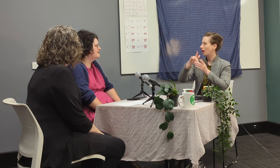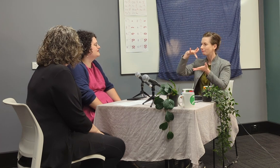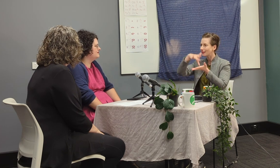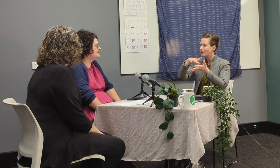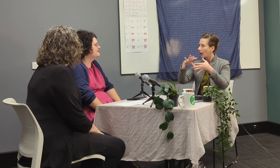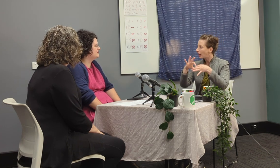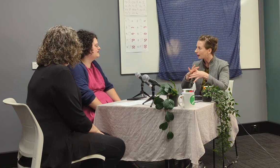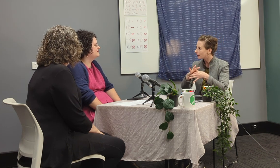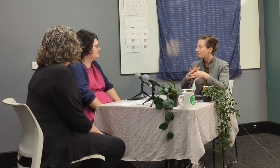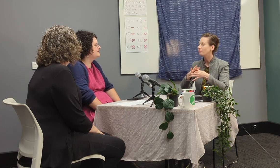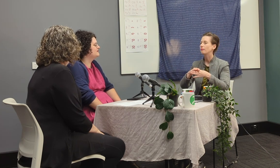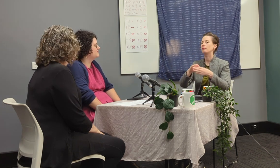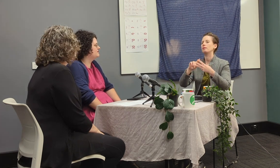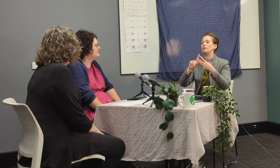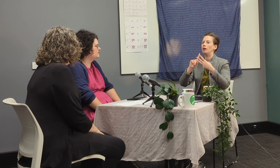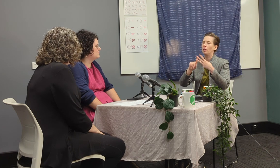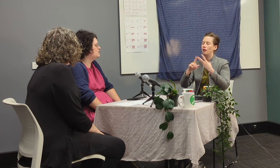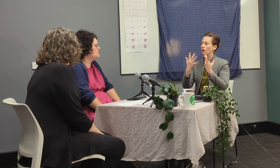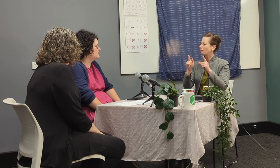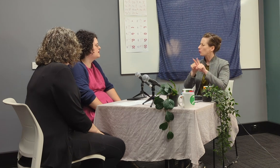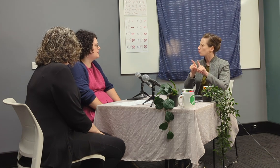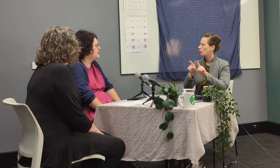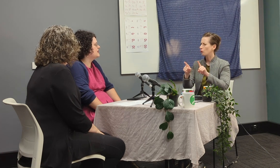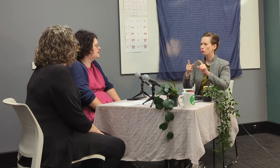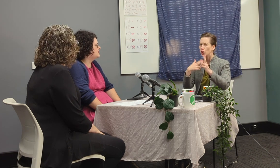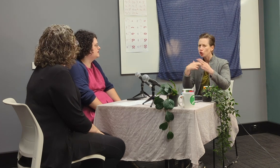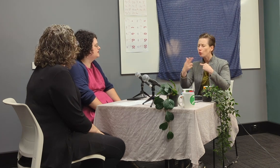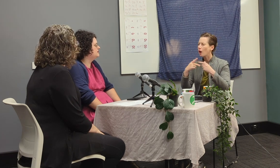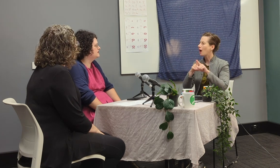It could be news like the Deaf Society might distribute news and events – information about that.